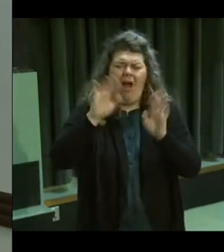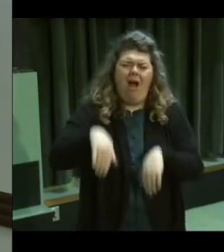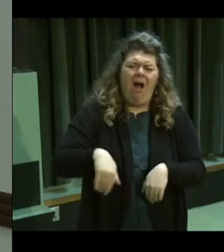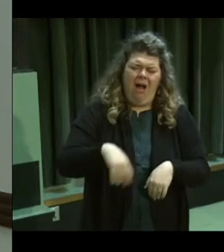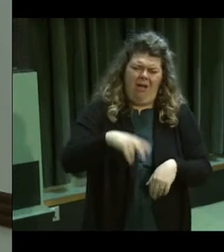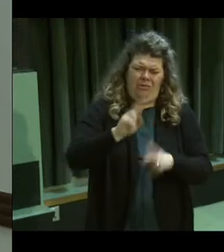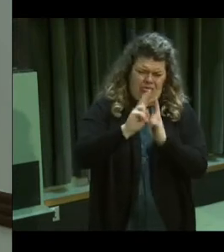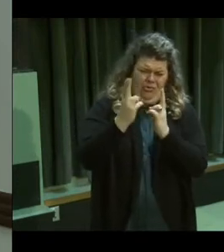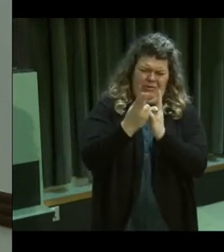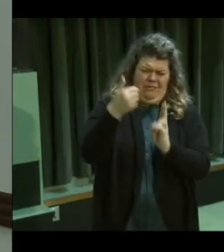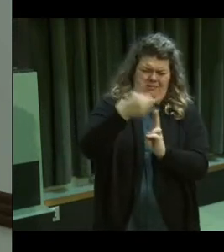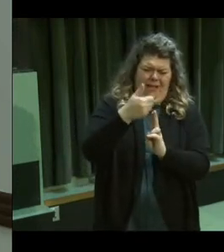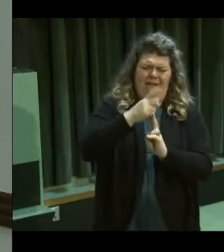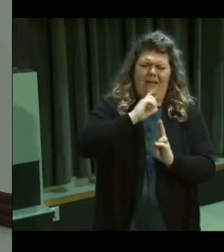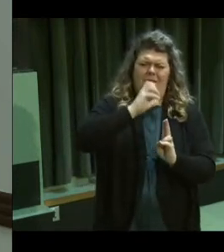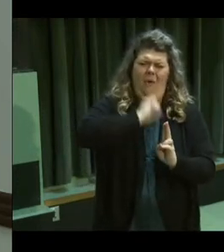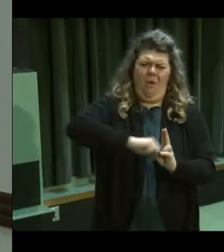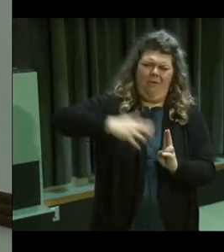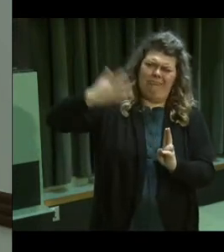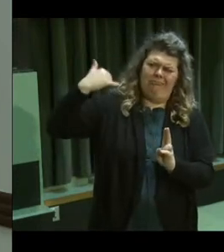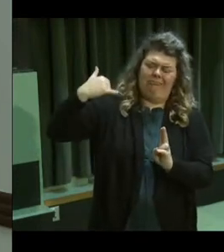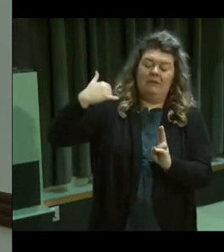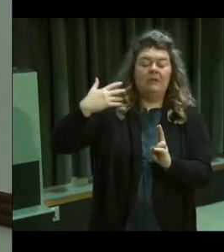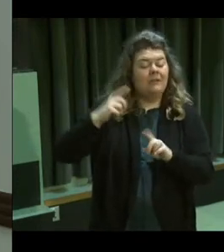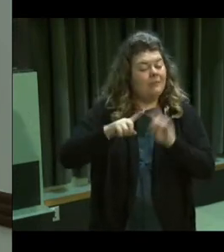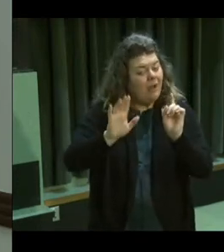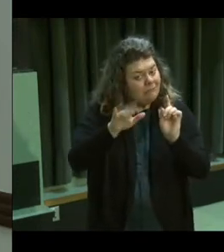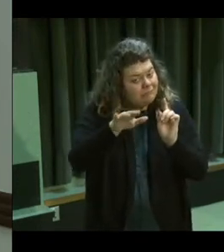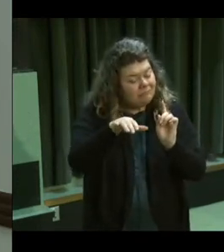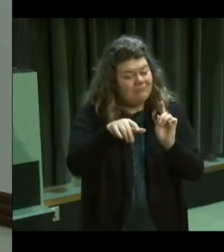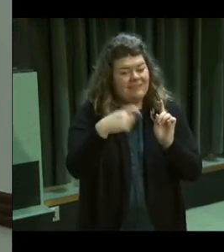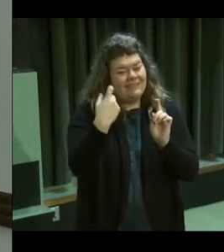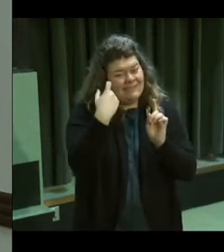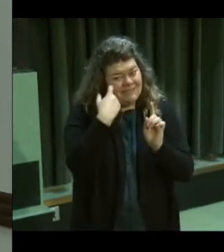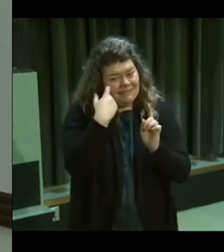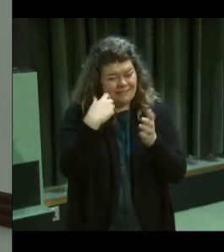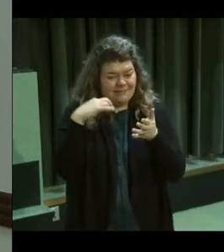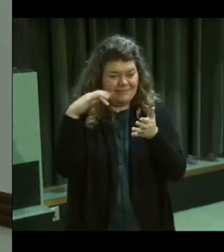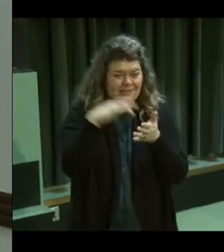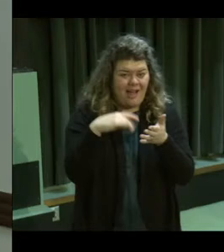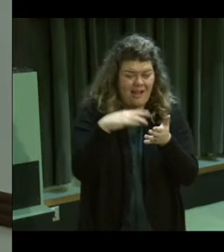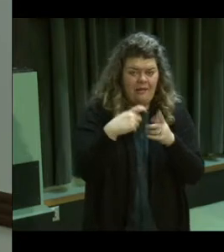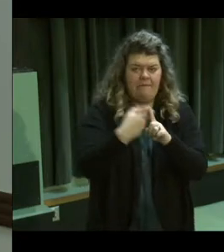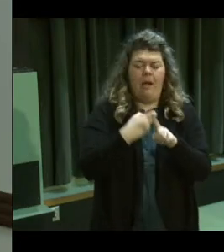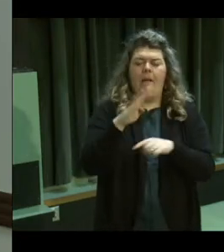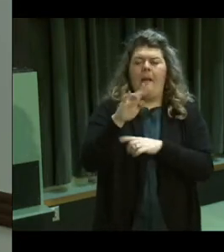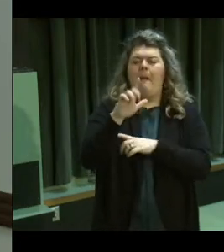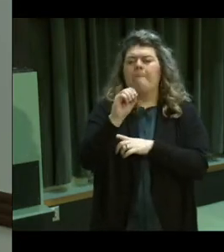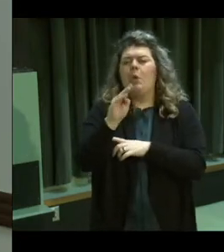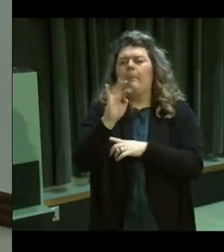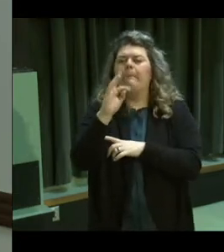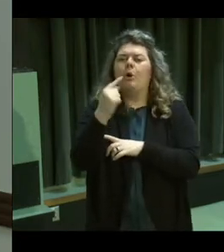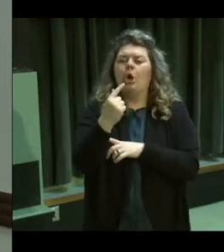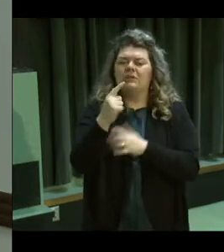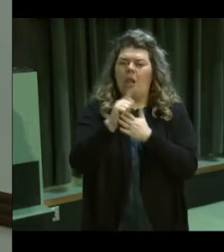thing of the past, but, just a